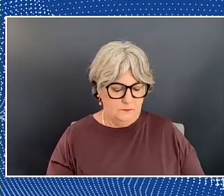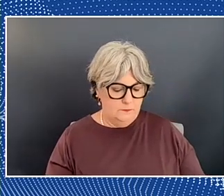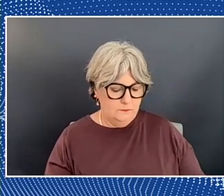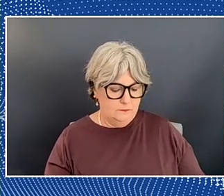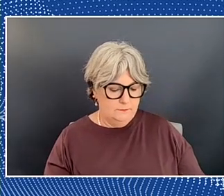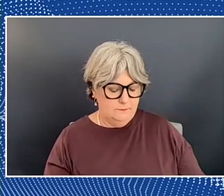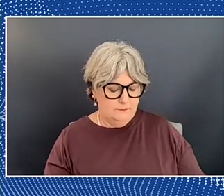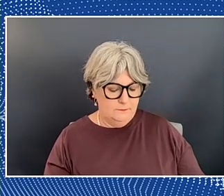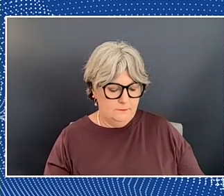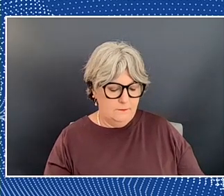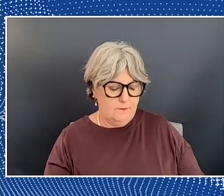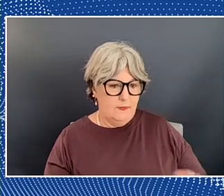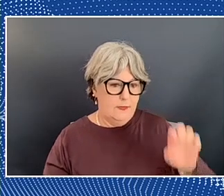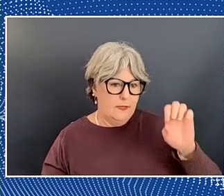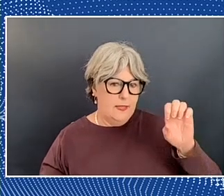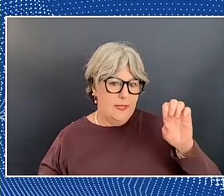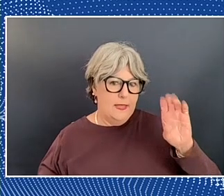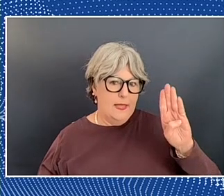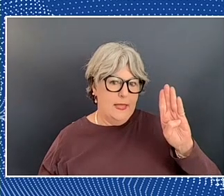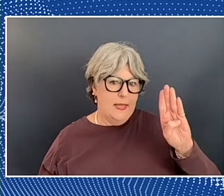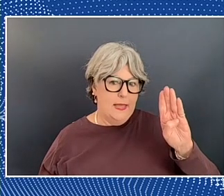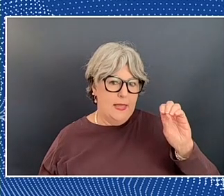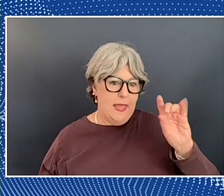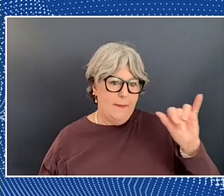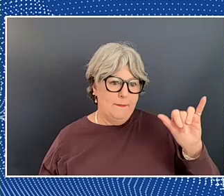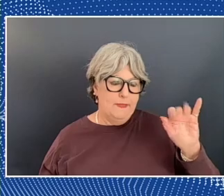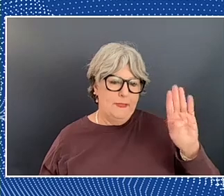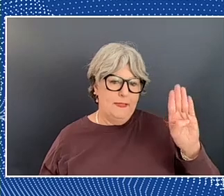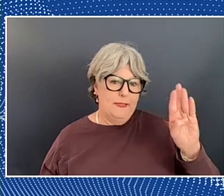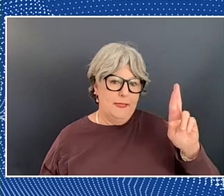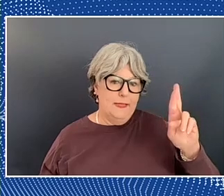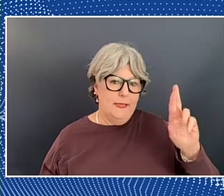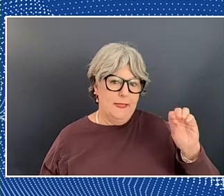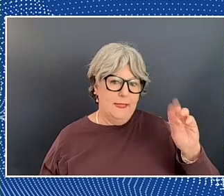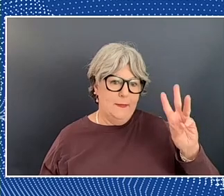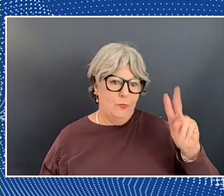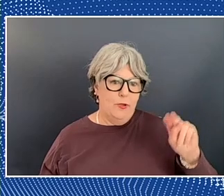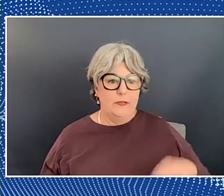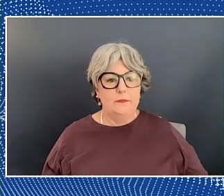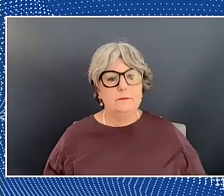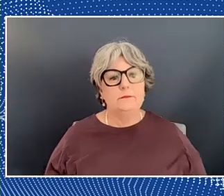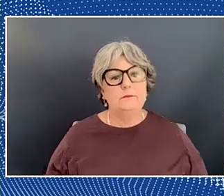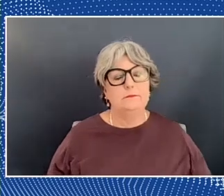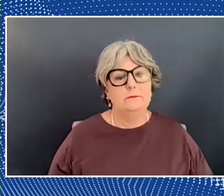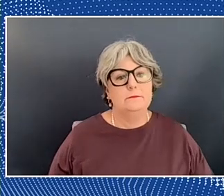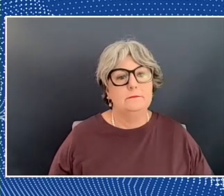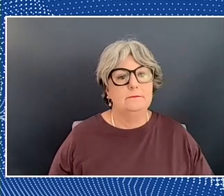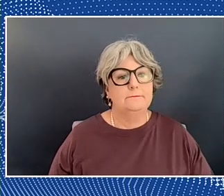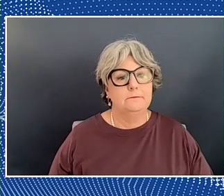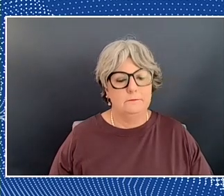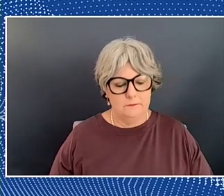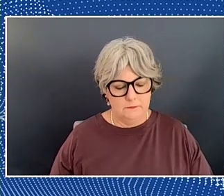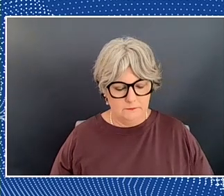here representing herself. Alright. Ebony- She might be stuck in the waiting room right now. She just joined.